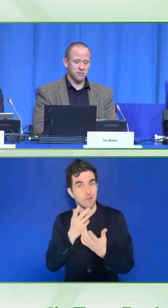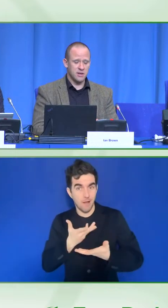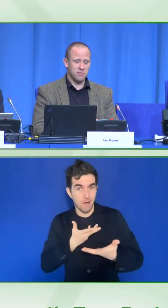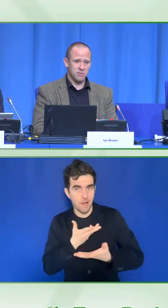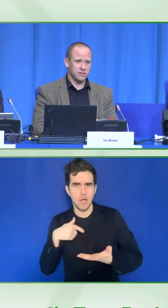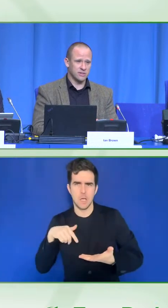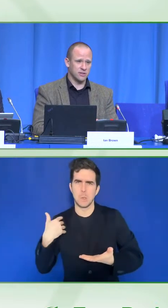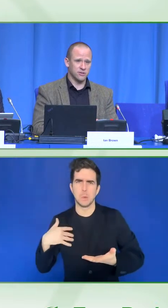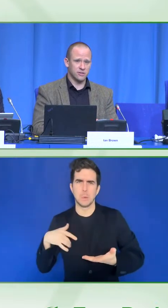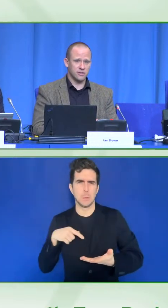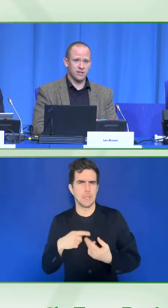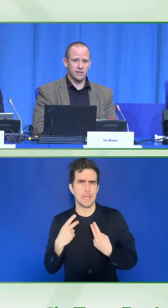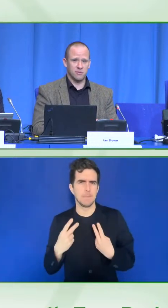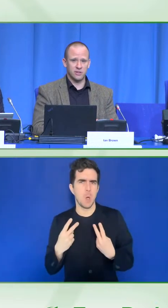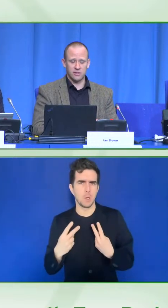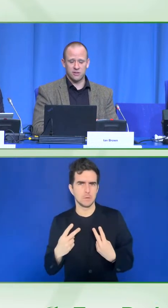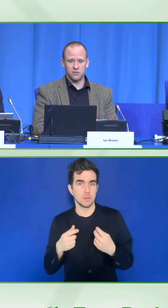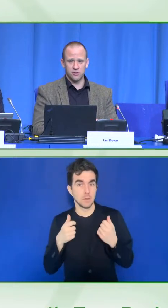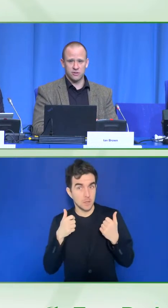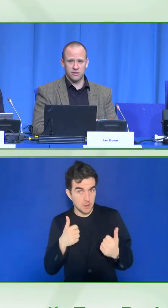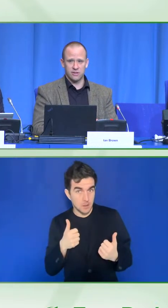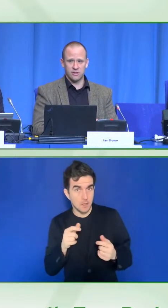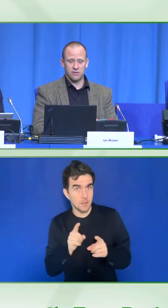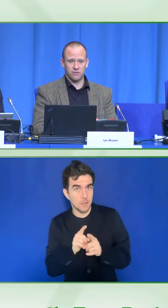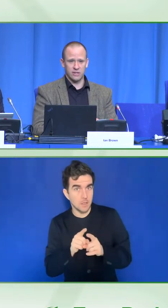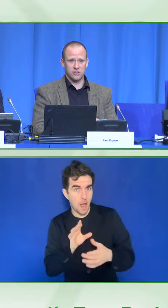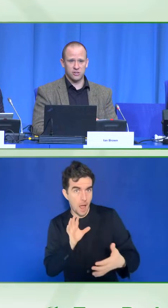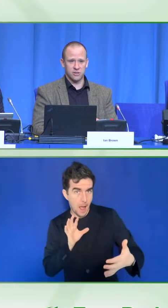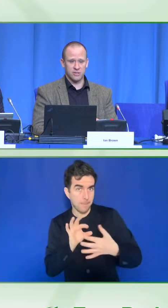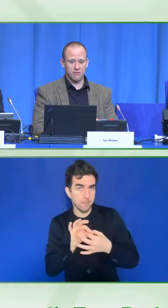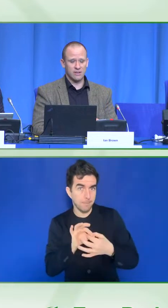a hundred and 10 and 30 university graduates.